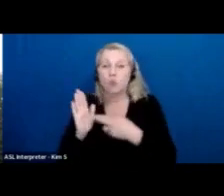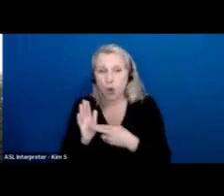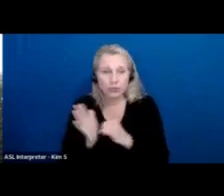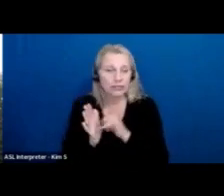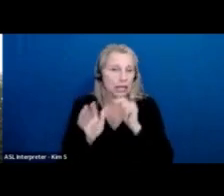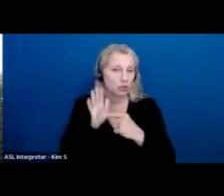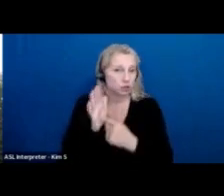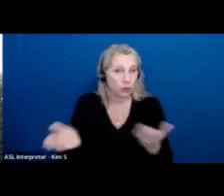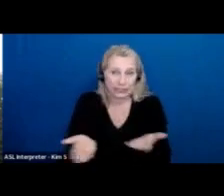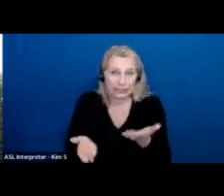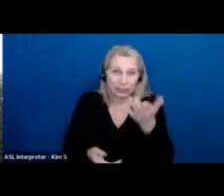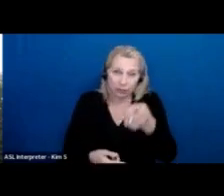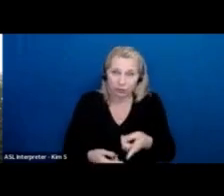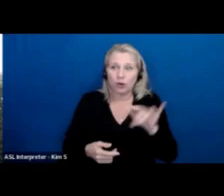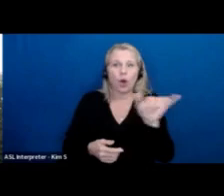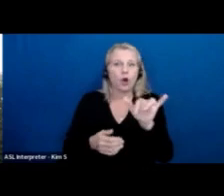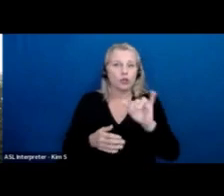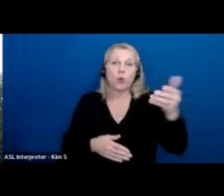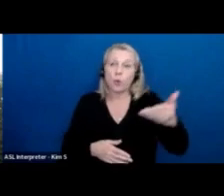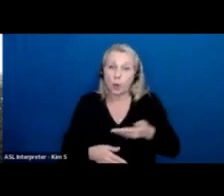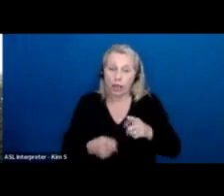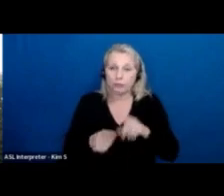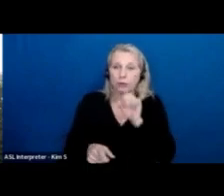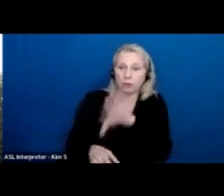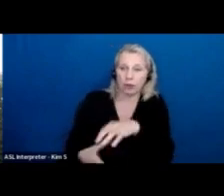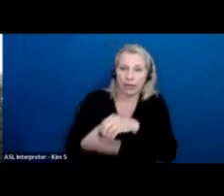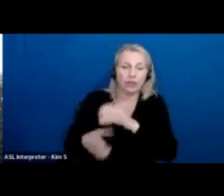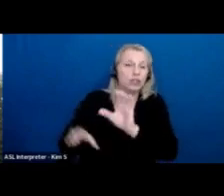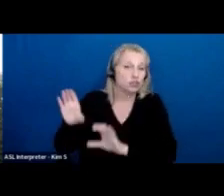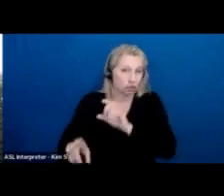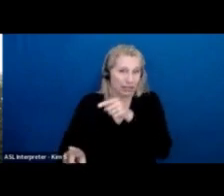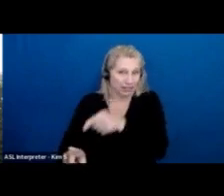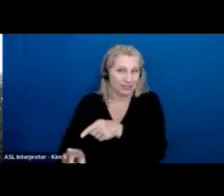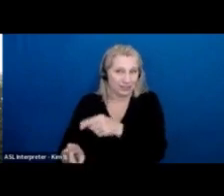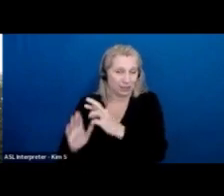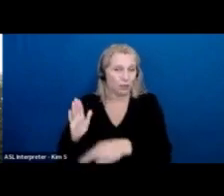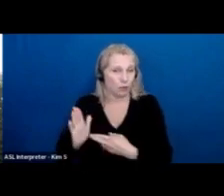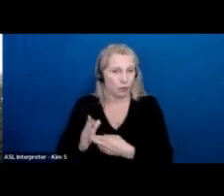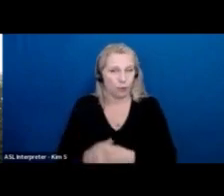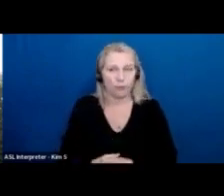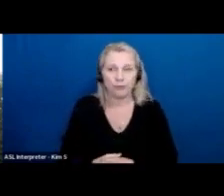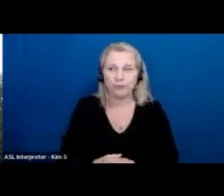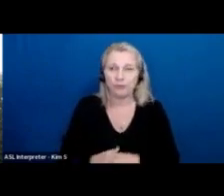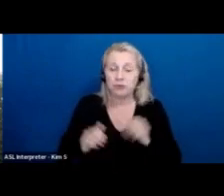here. You're also welcome to to put a role that you have into chat so we can see who's here.